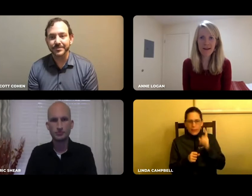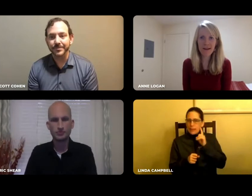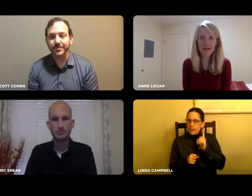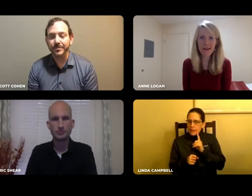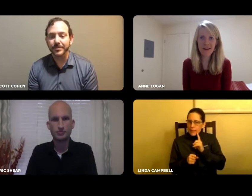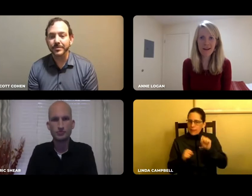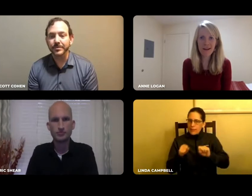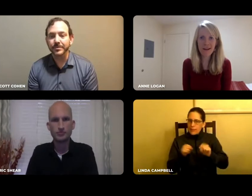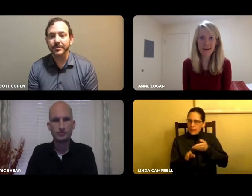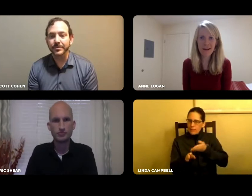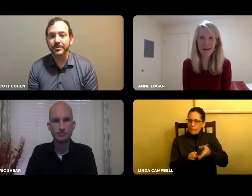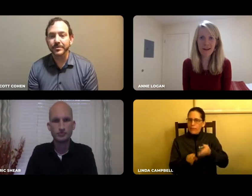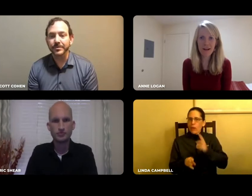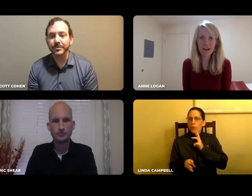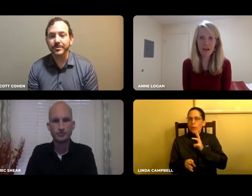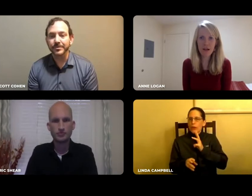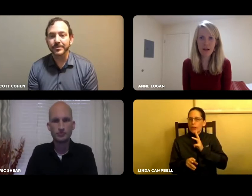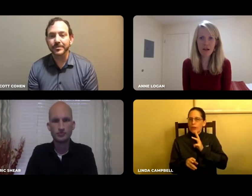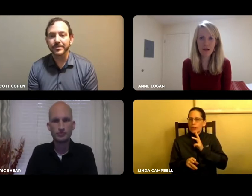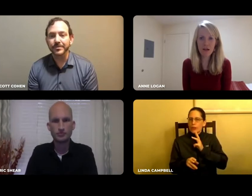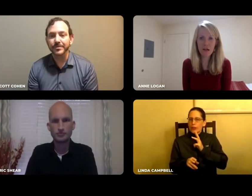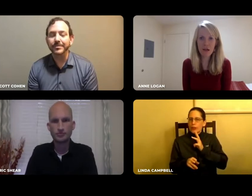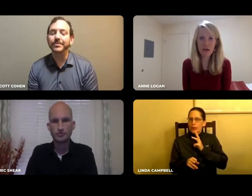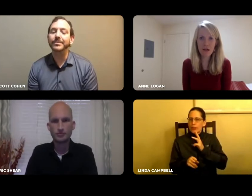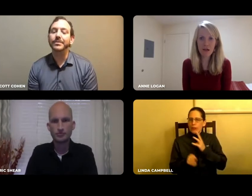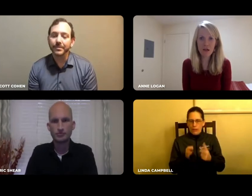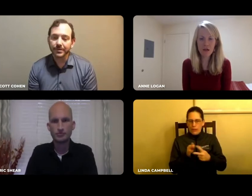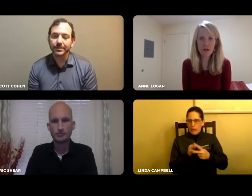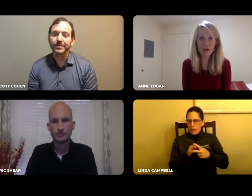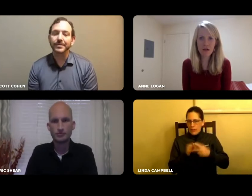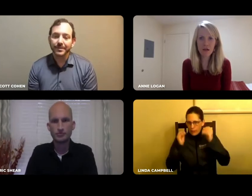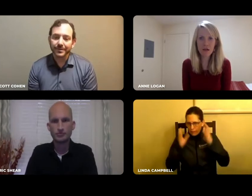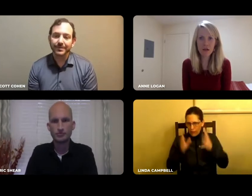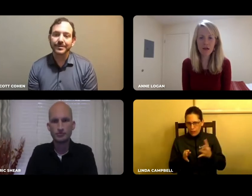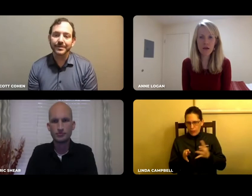about deaf people focusing on aquatics.